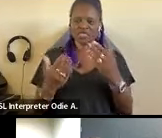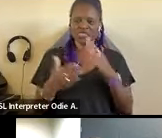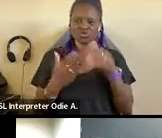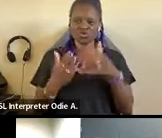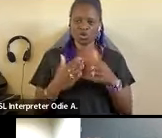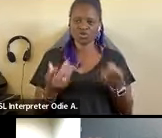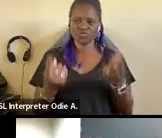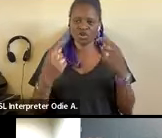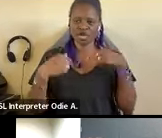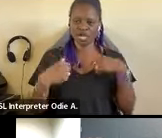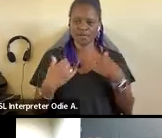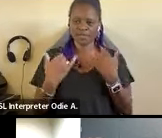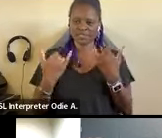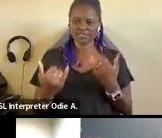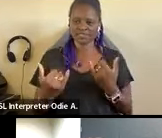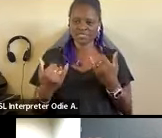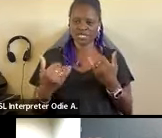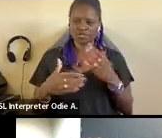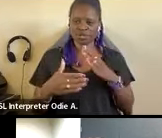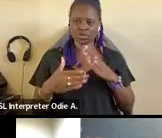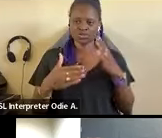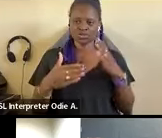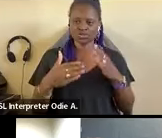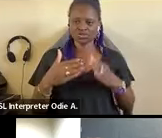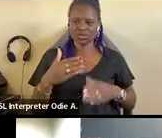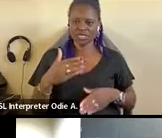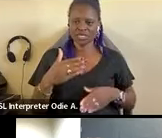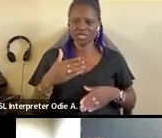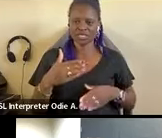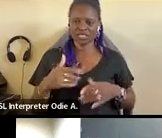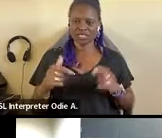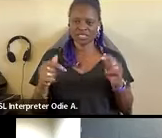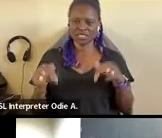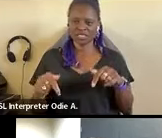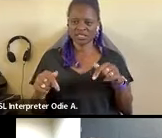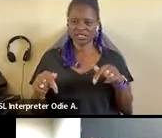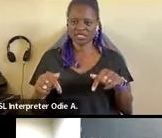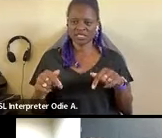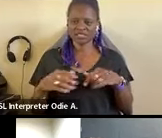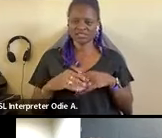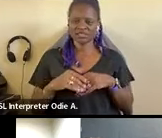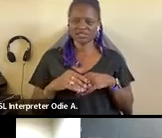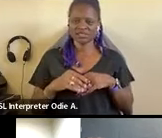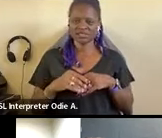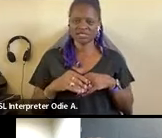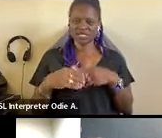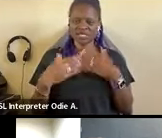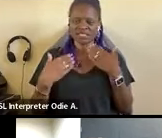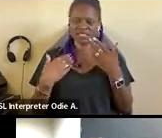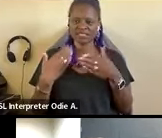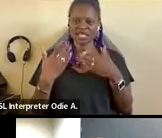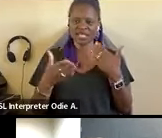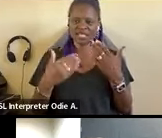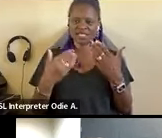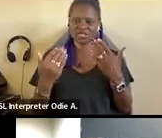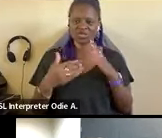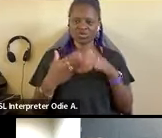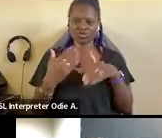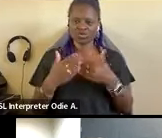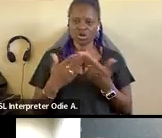We are going to end the webinar portion of our session here. Thank you all again. I would also like to thank the crew who